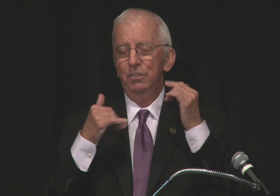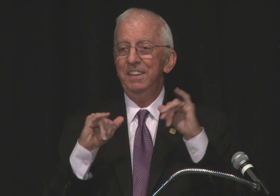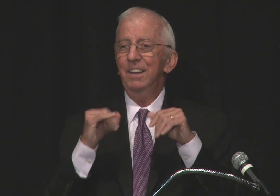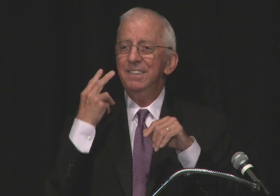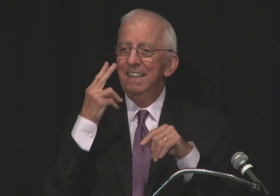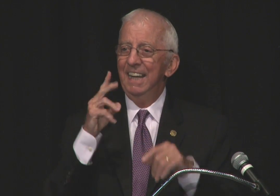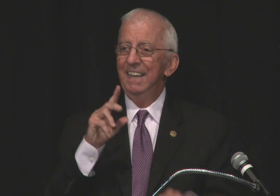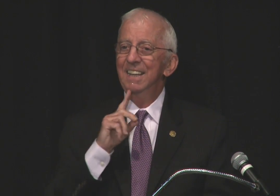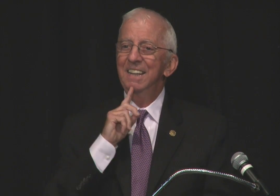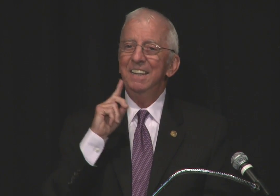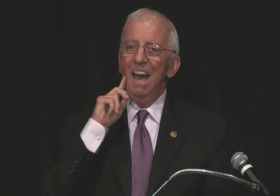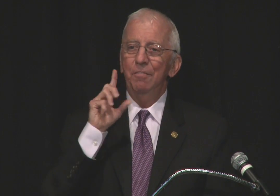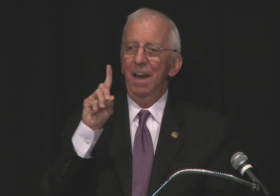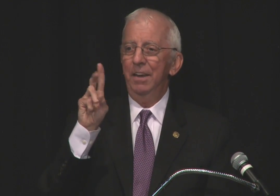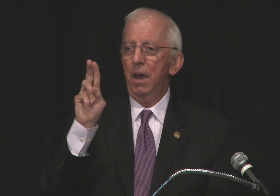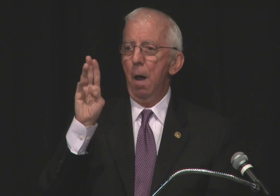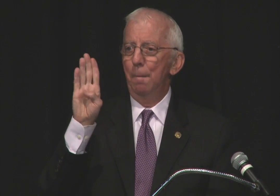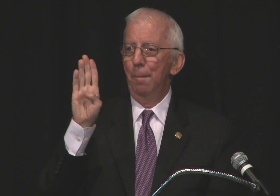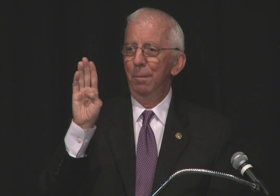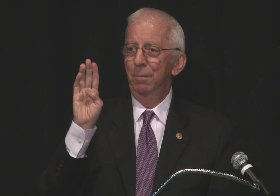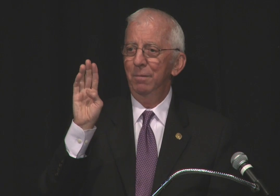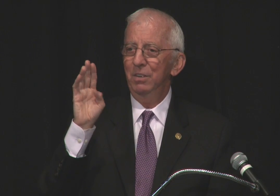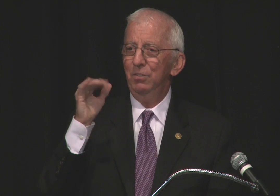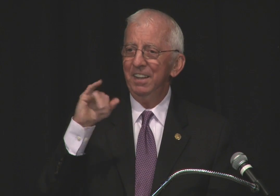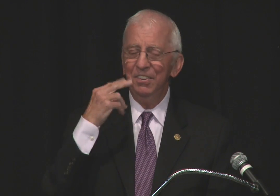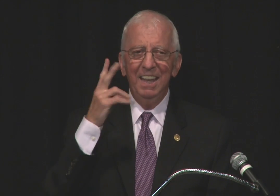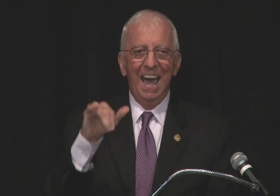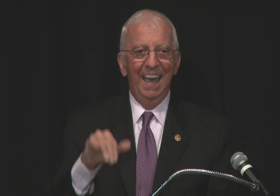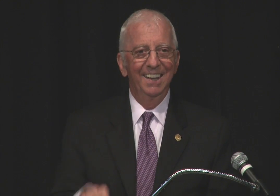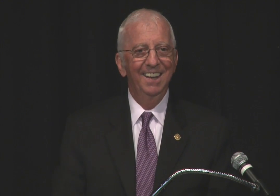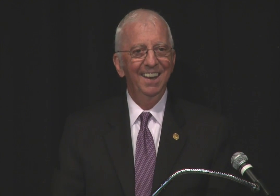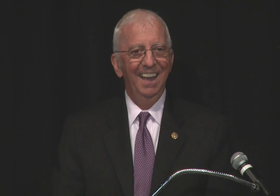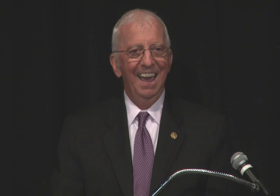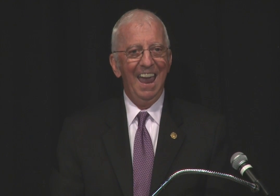you still see deaf and dumb. You still see that.